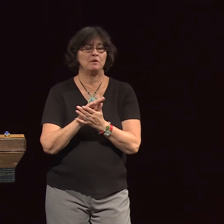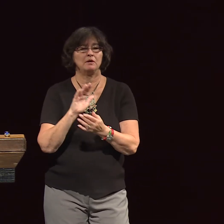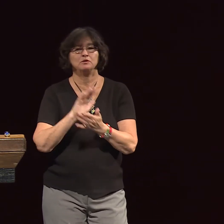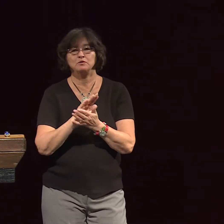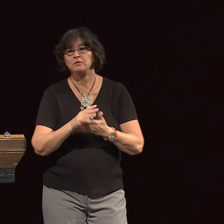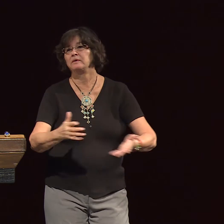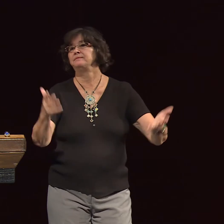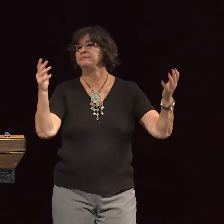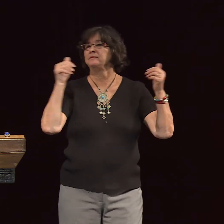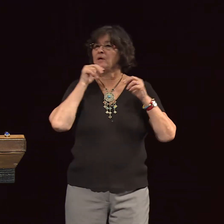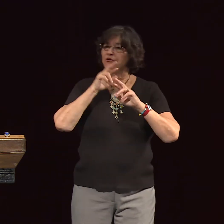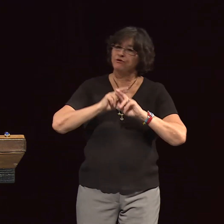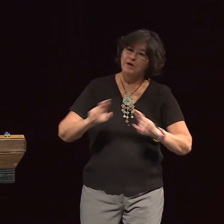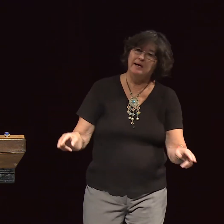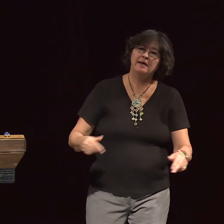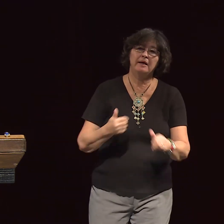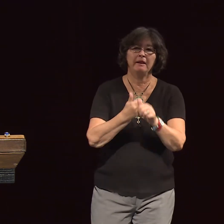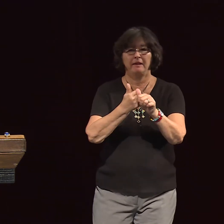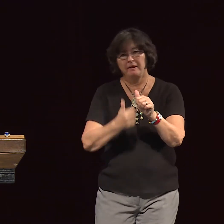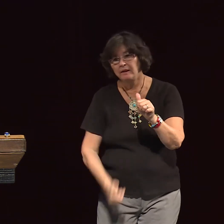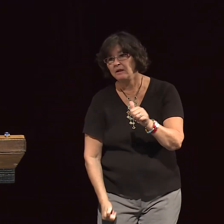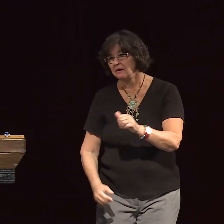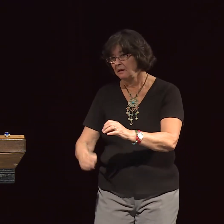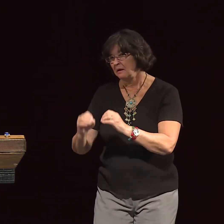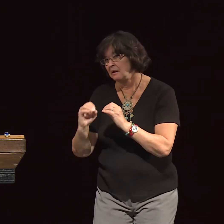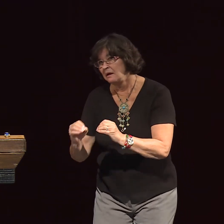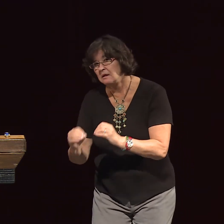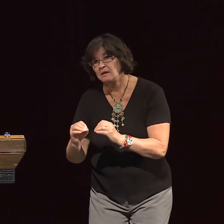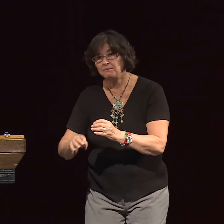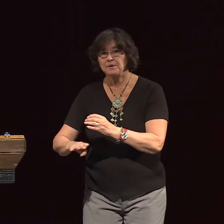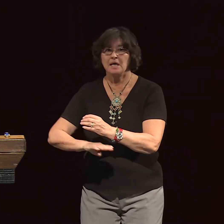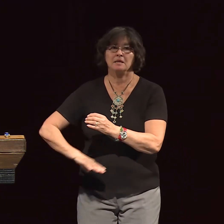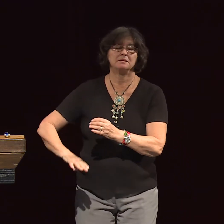Many children are arriving to kindergarten and school age